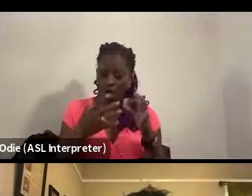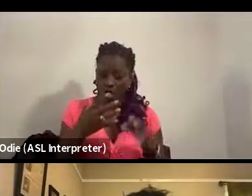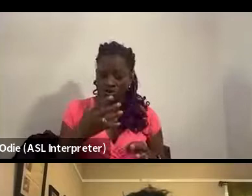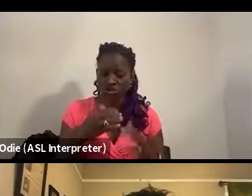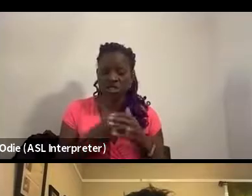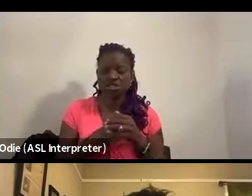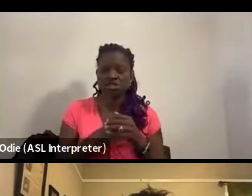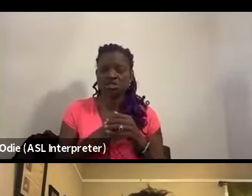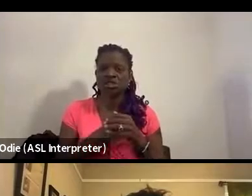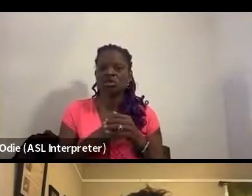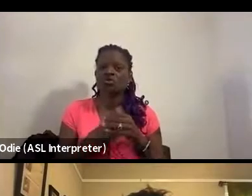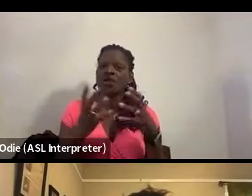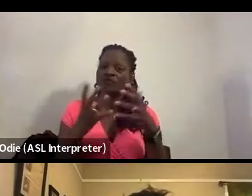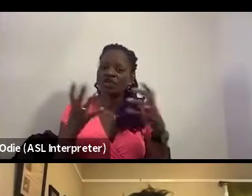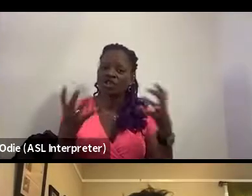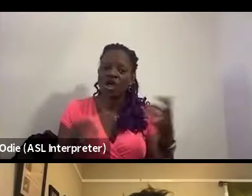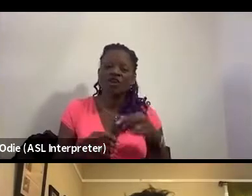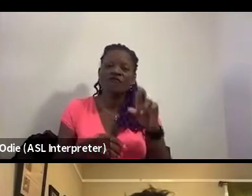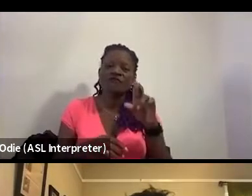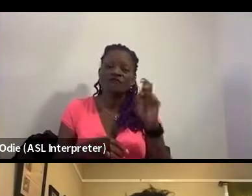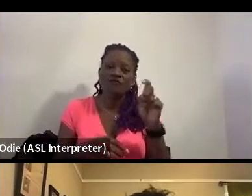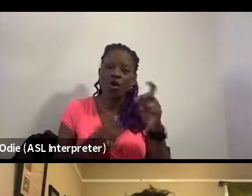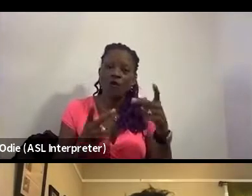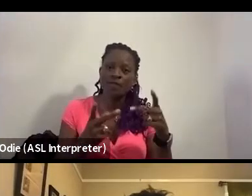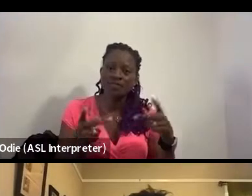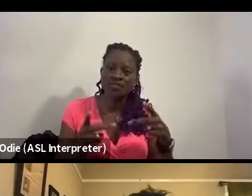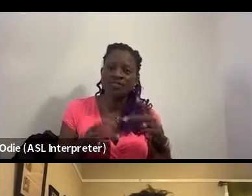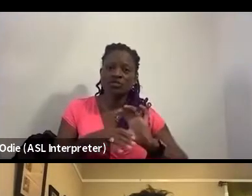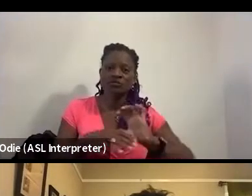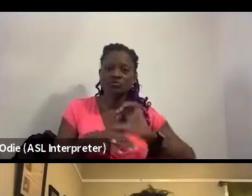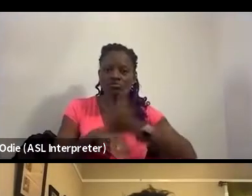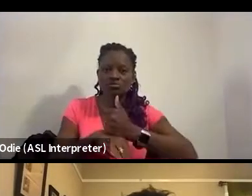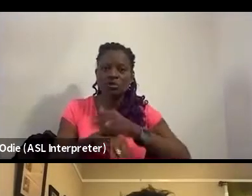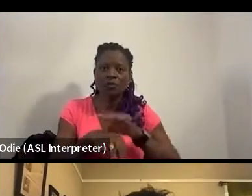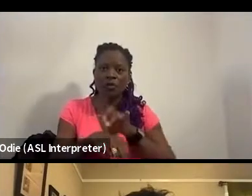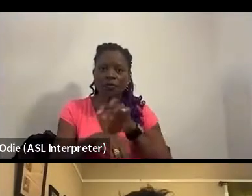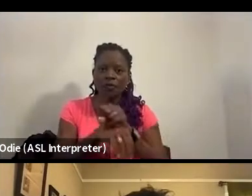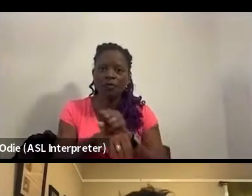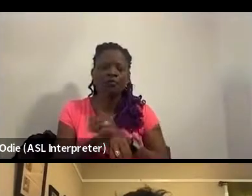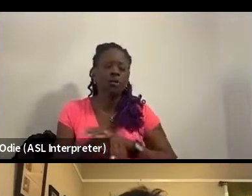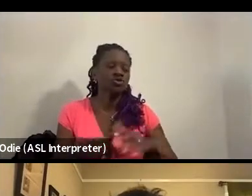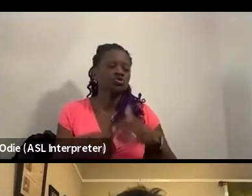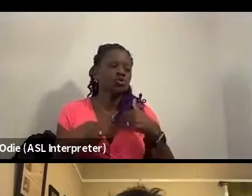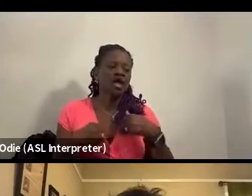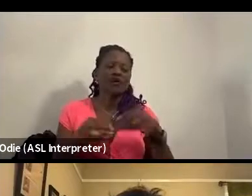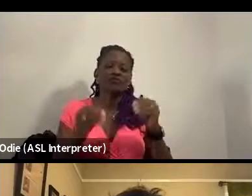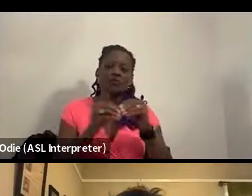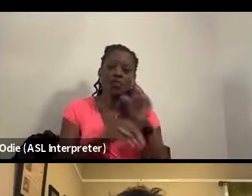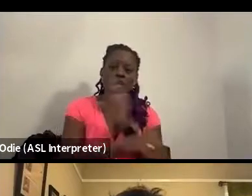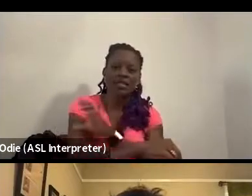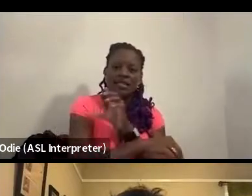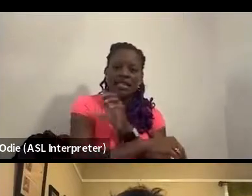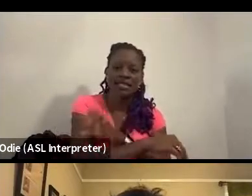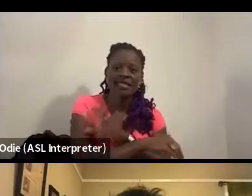There are a lot of pharmacies that have appointments that are available. There are even more clinics that are available as well.